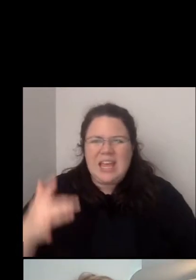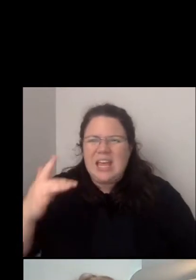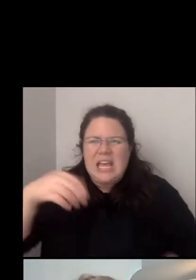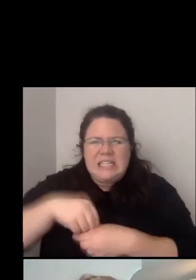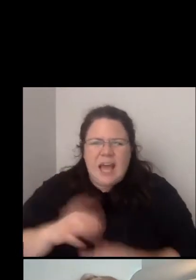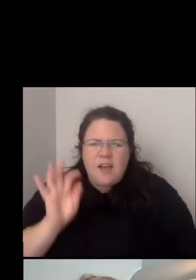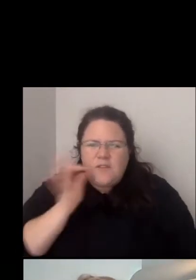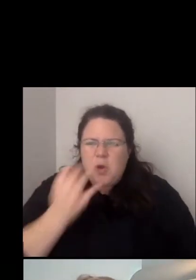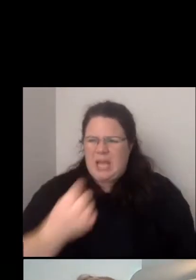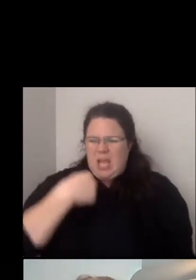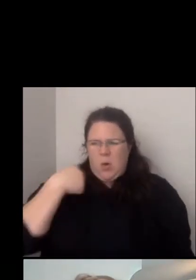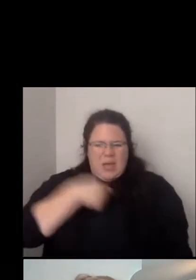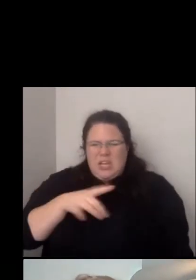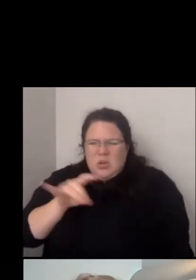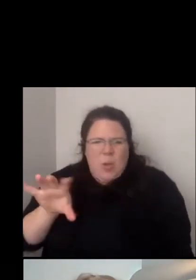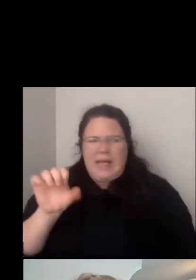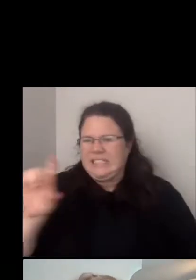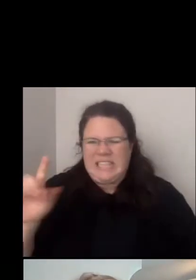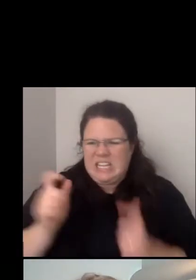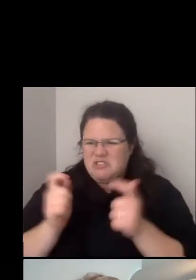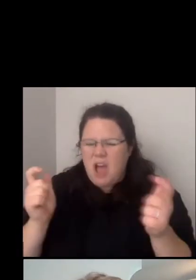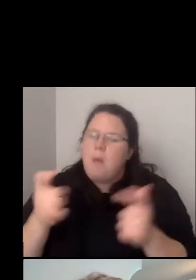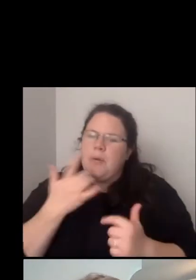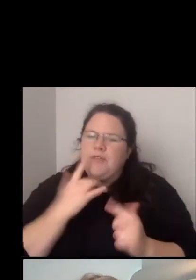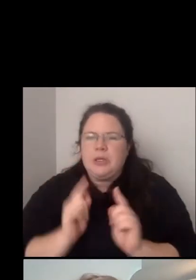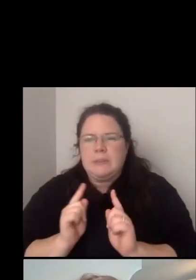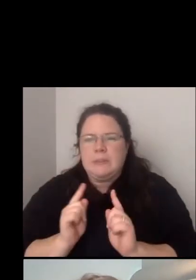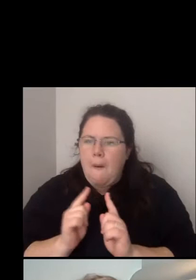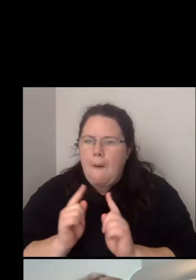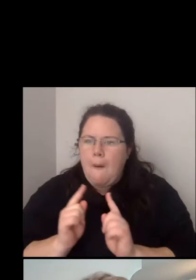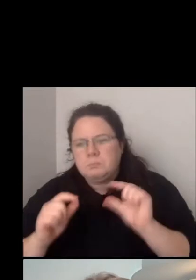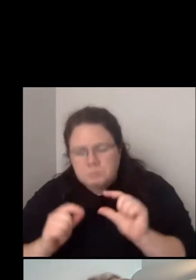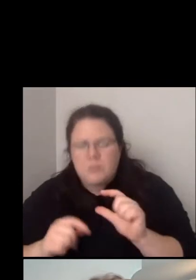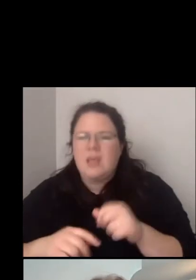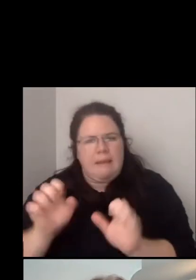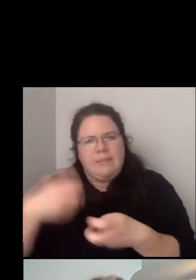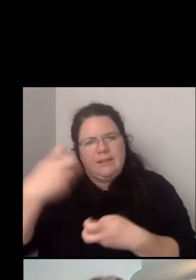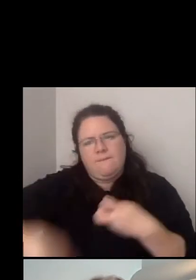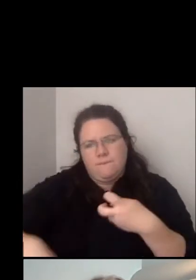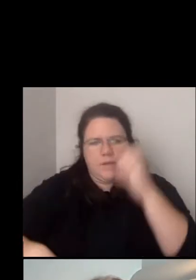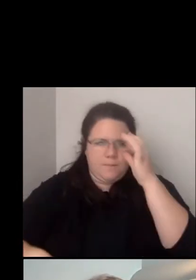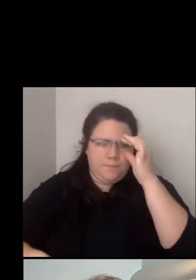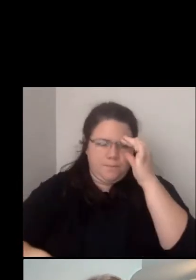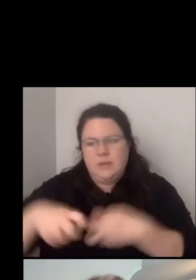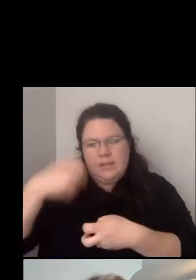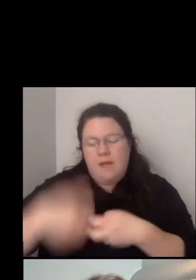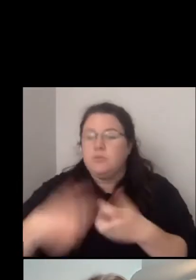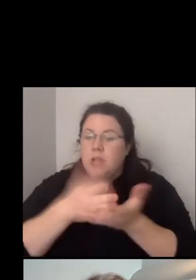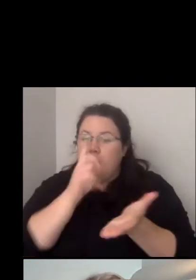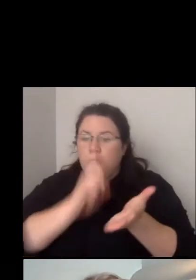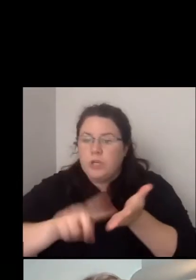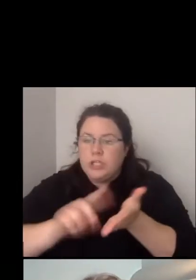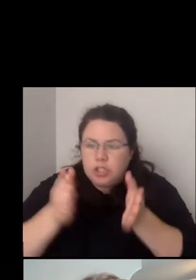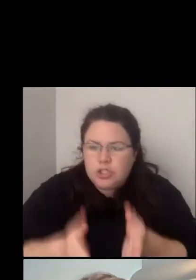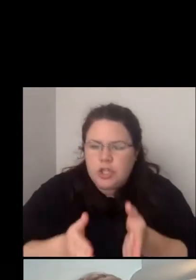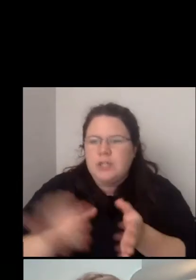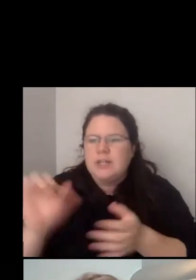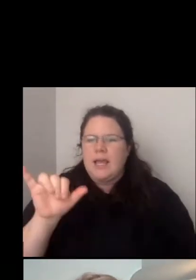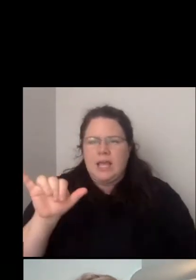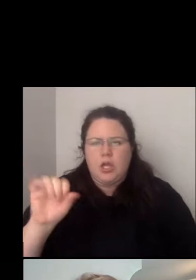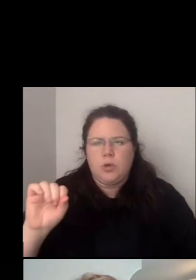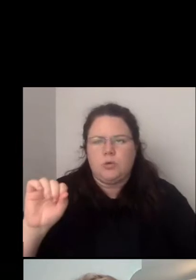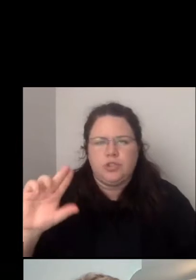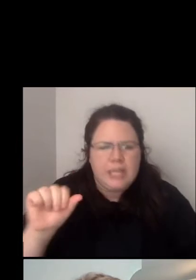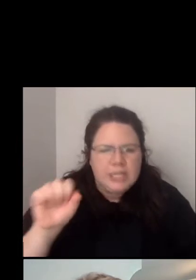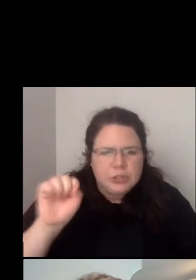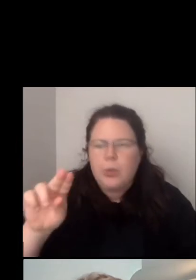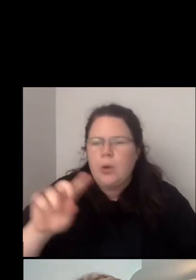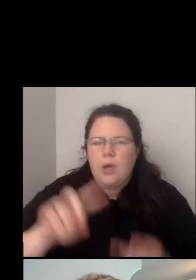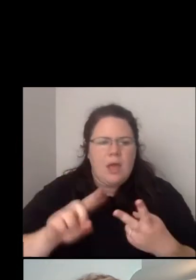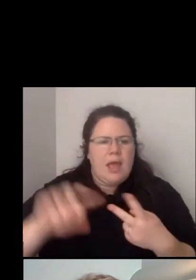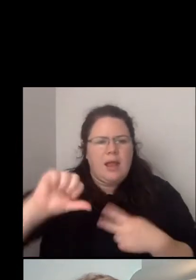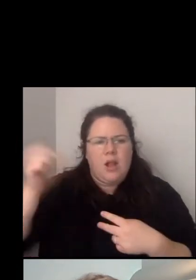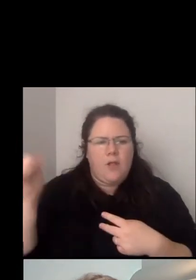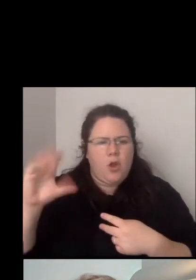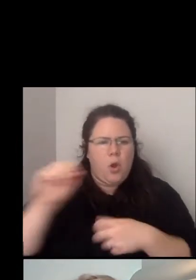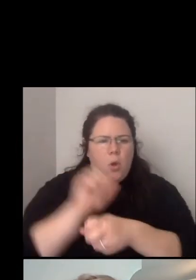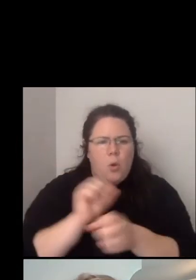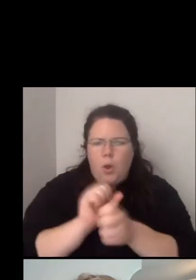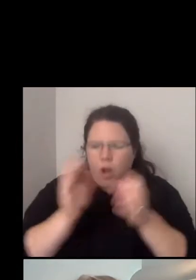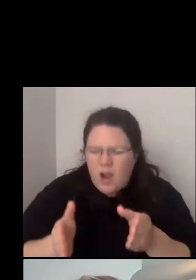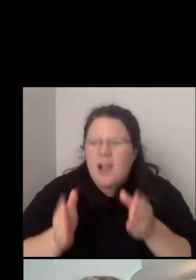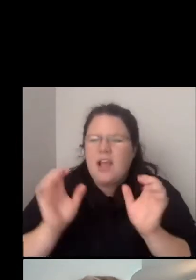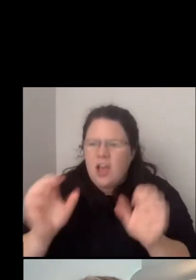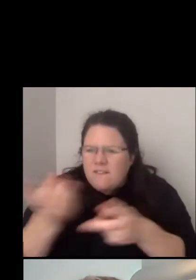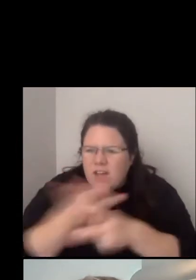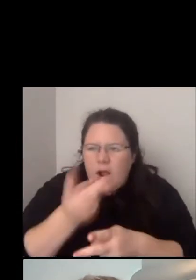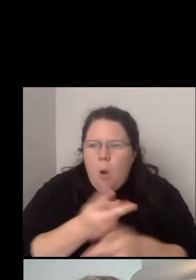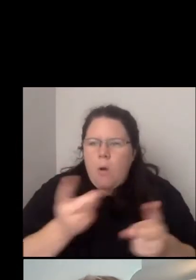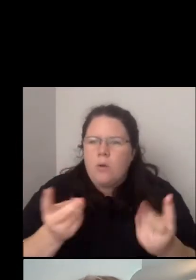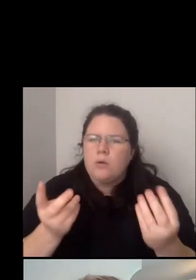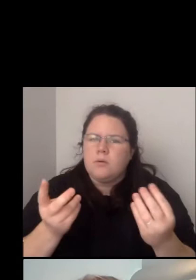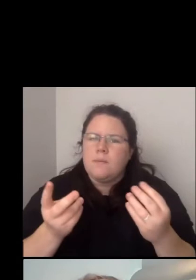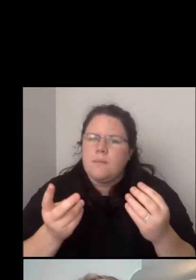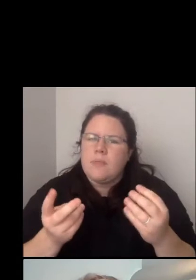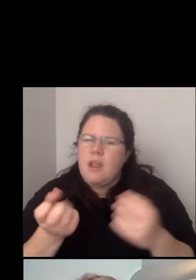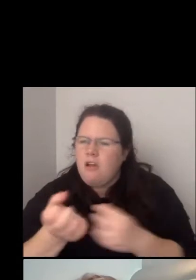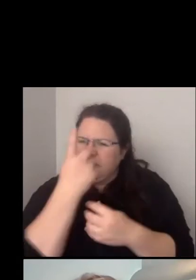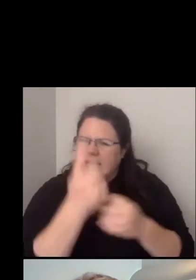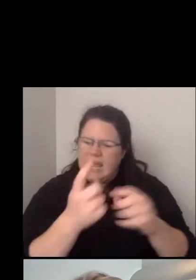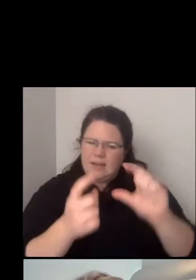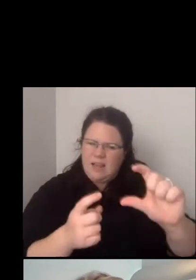So sometimes there's not a lot of change in seed size, and it can be difficult. So some researchers, Ucchesu and colleagues were able to identify some morphological, or features of the shape of the seed.